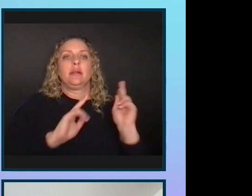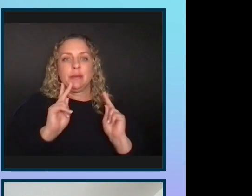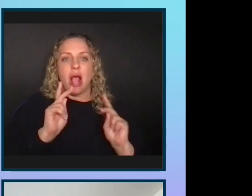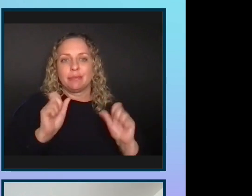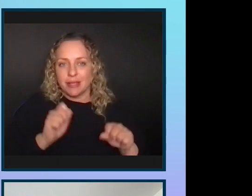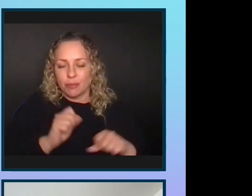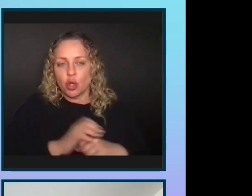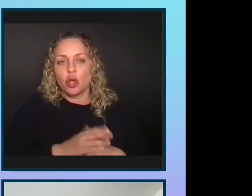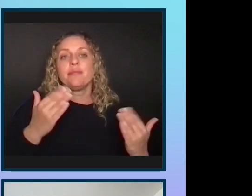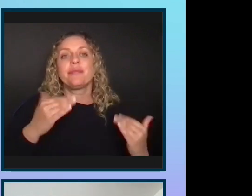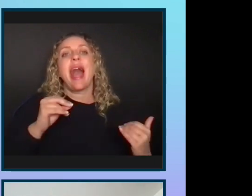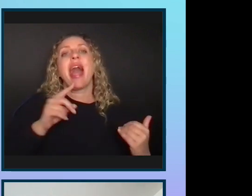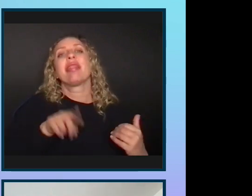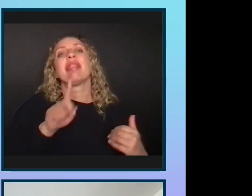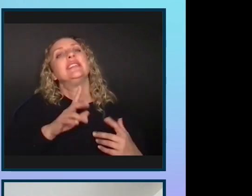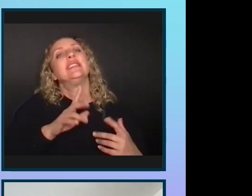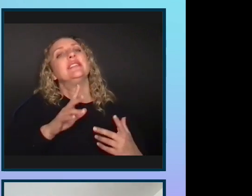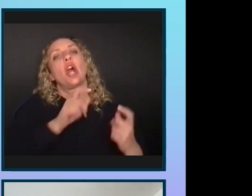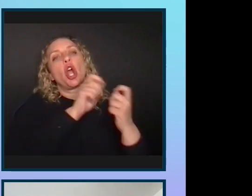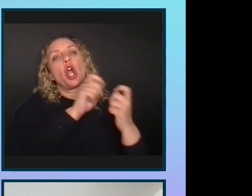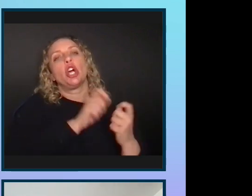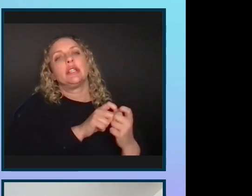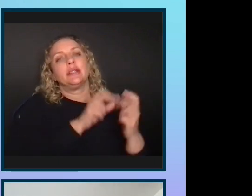And these content guidelines are created by W3C,